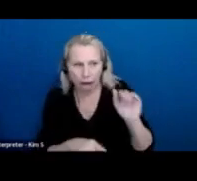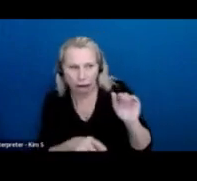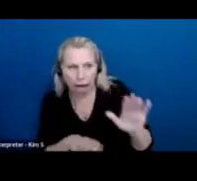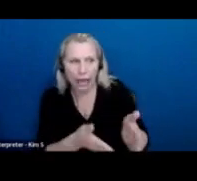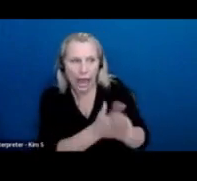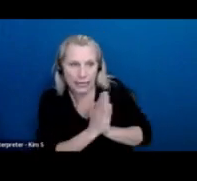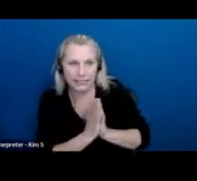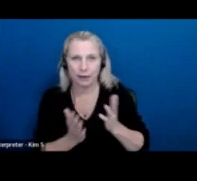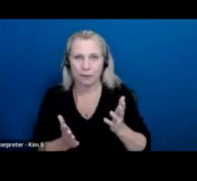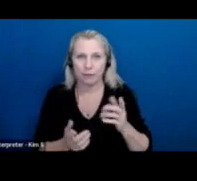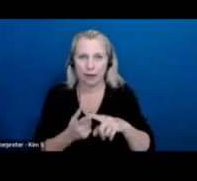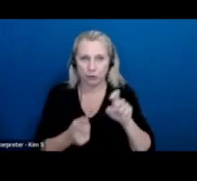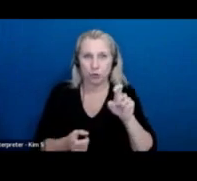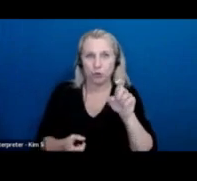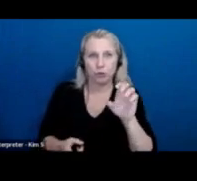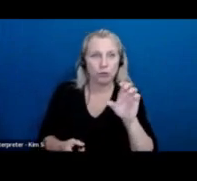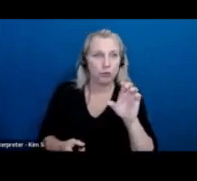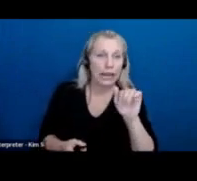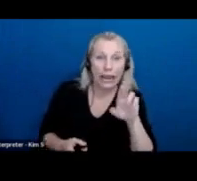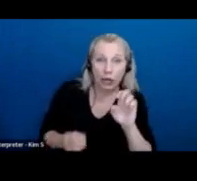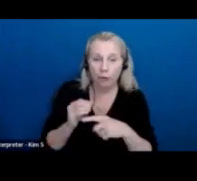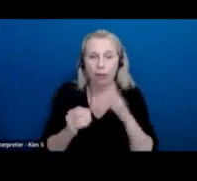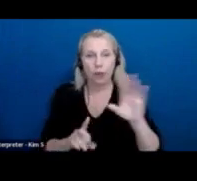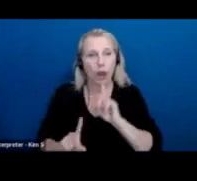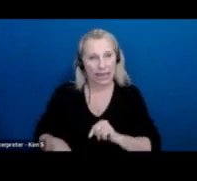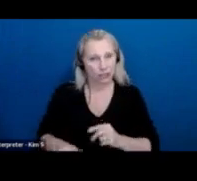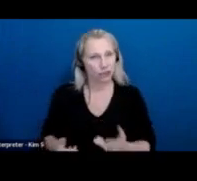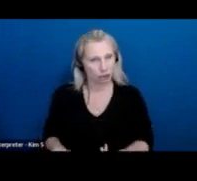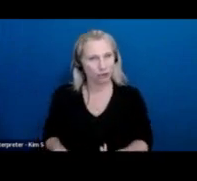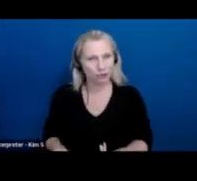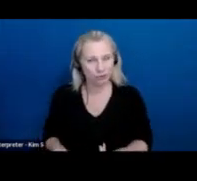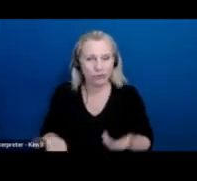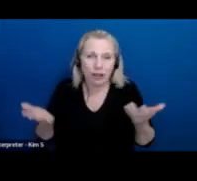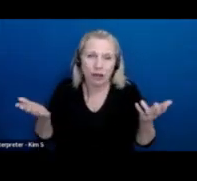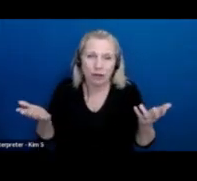to care about what those answers are. And so it's not about the